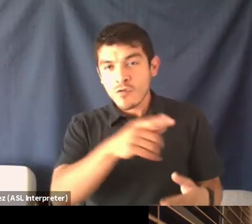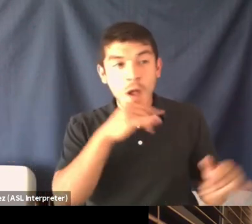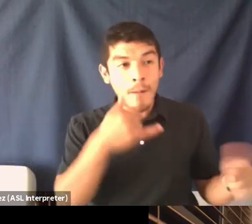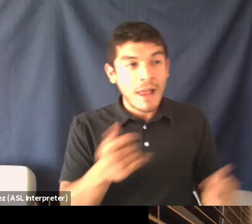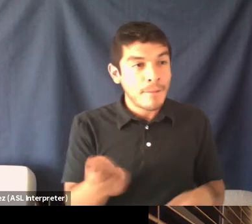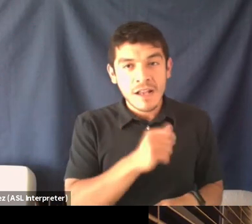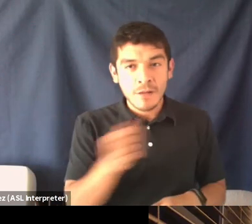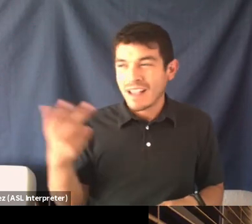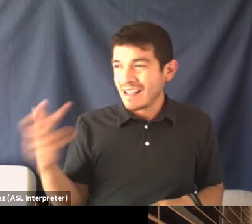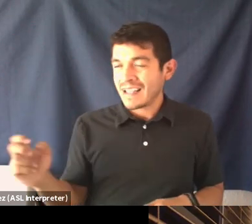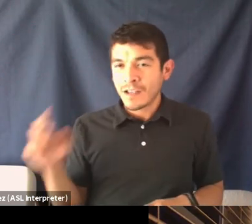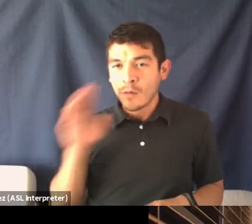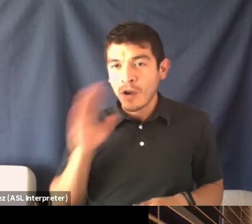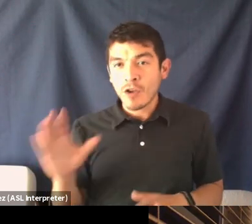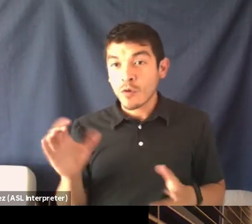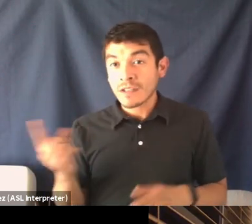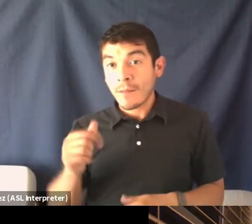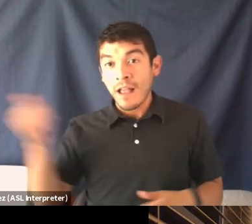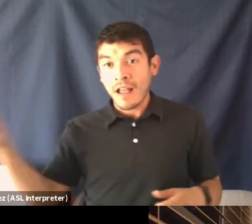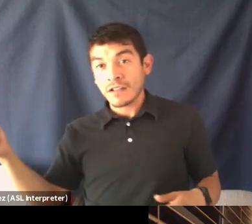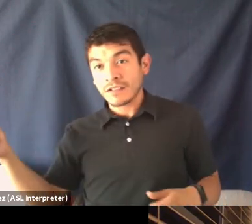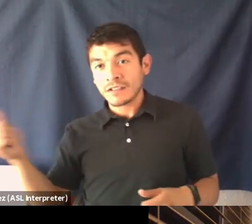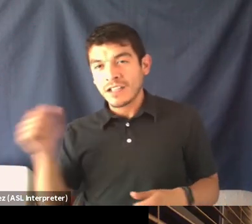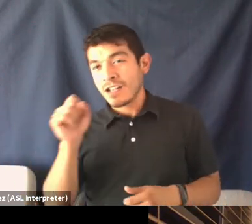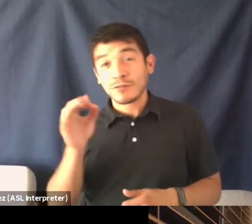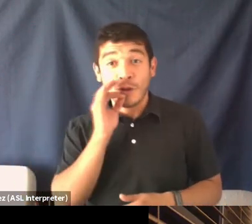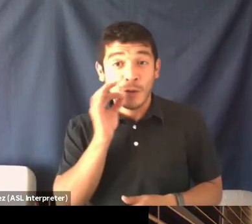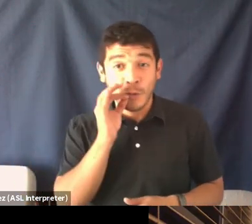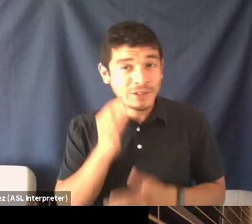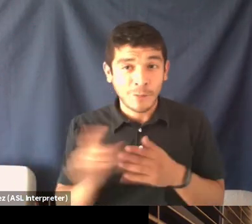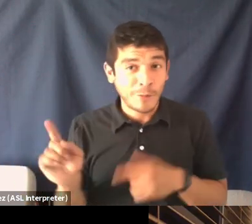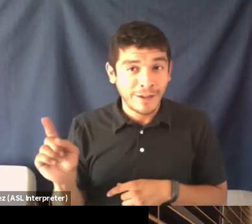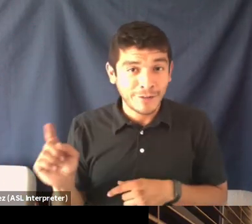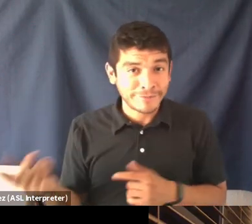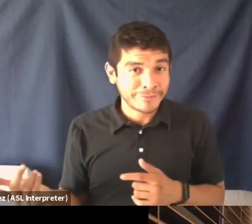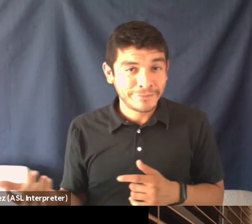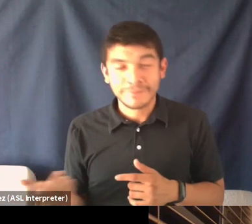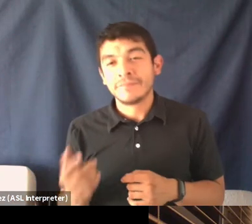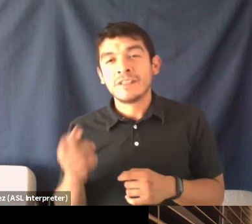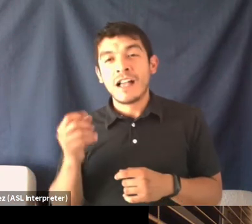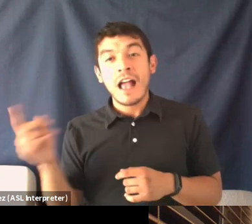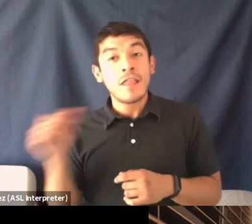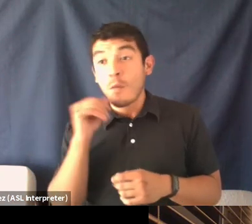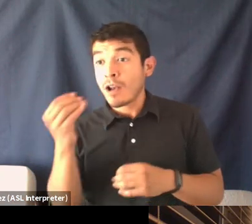Reggie would be doing something stoned probably somewhere and they wouldn't eat dinner. They would sometimes they would--